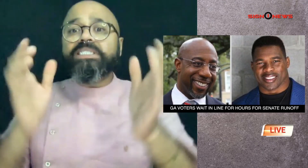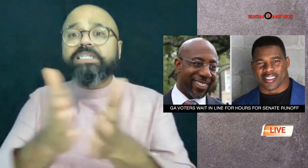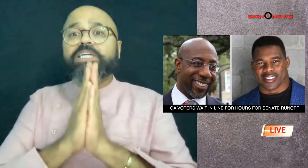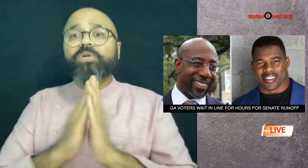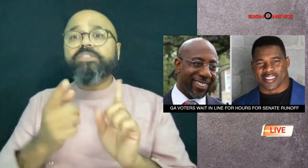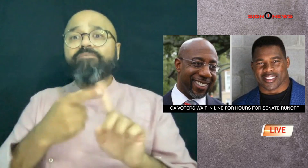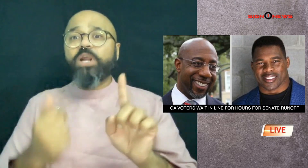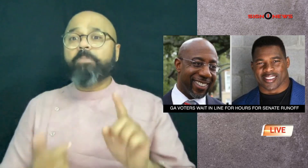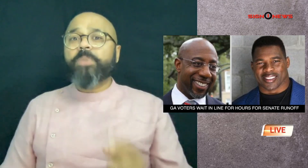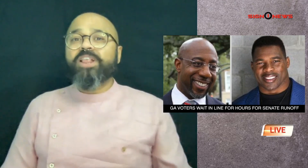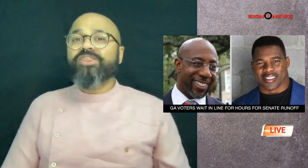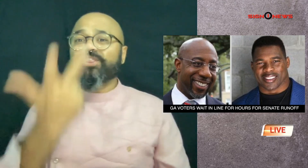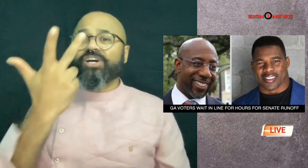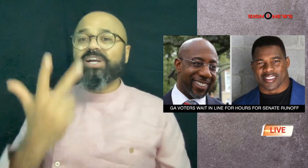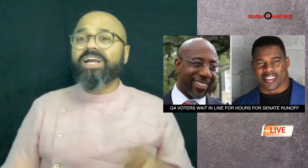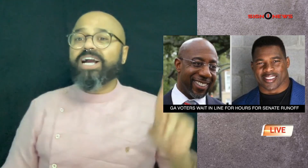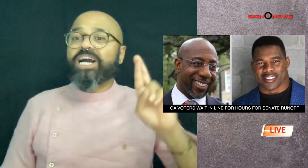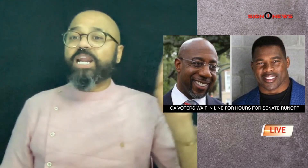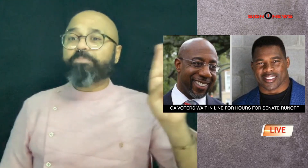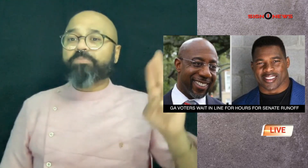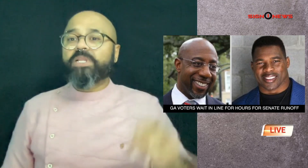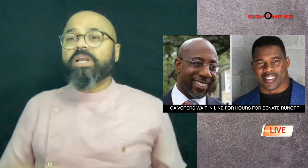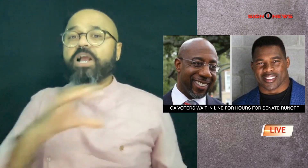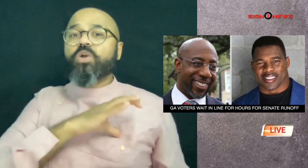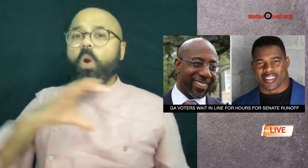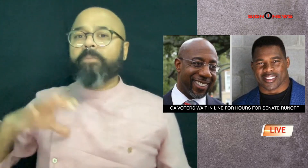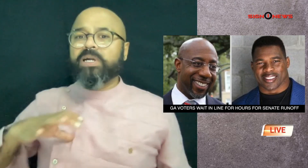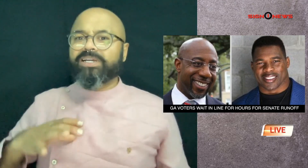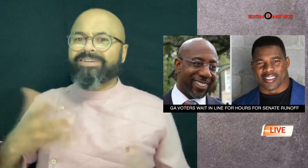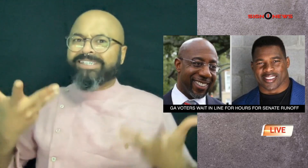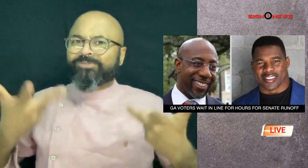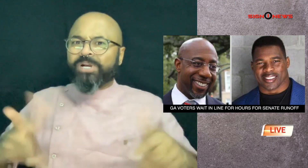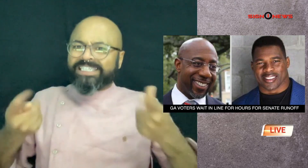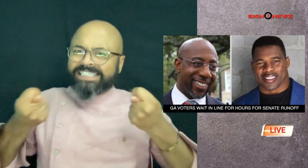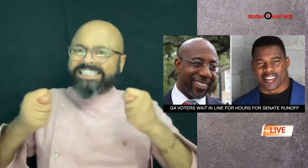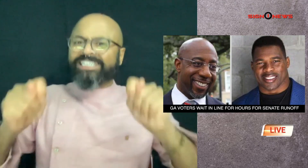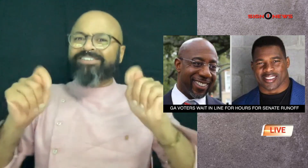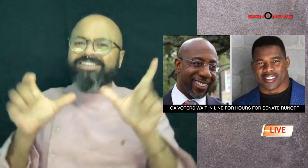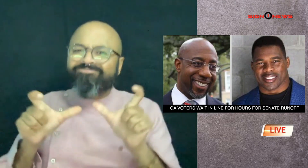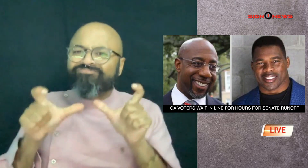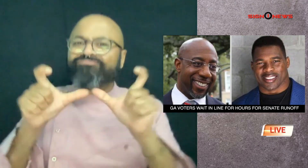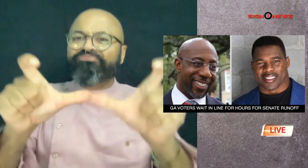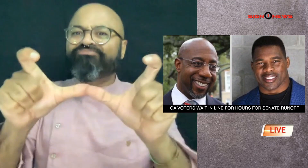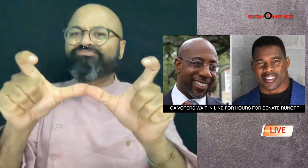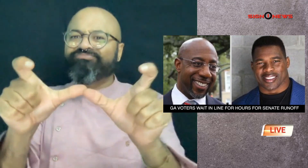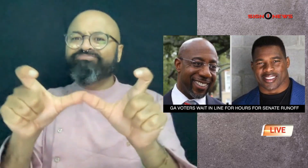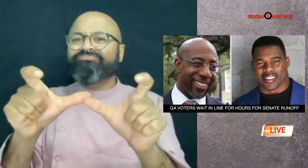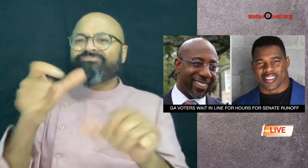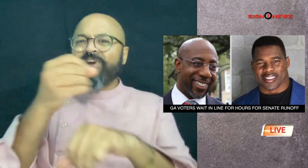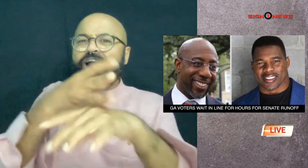however an emergency request from three Republican committees attempted to block